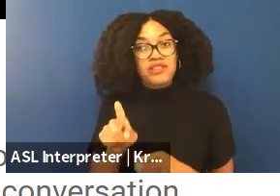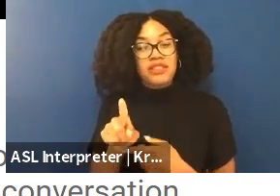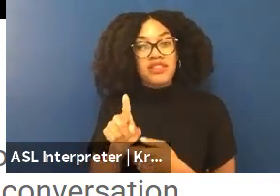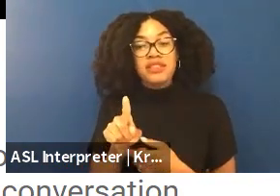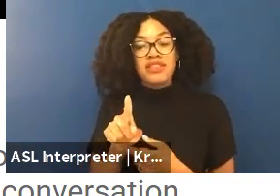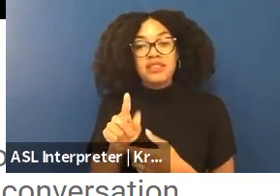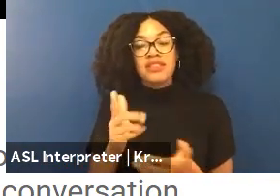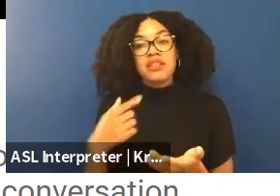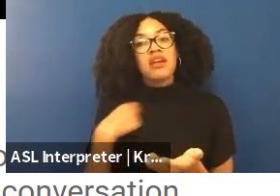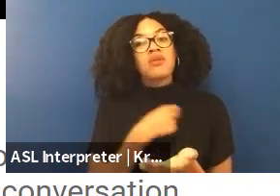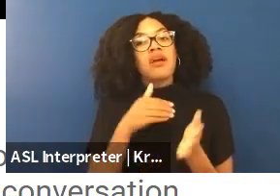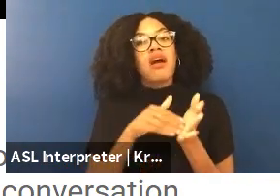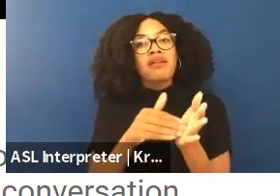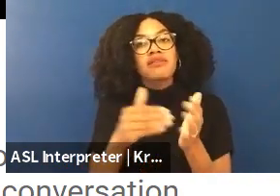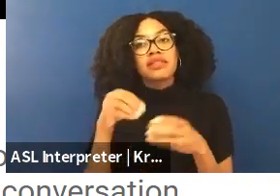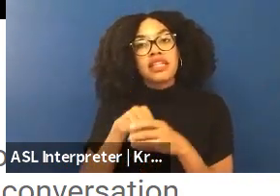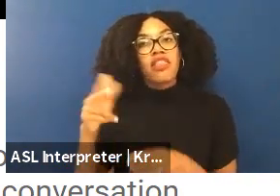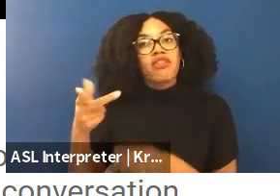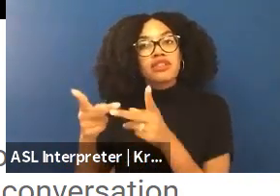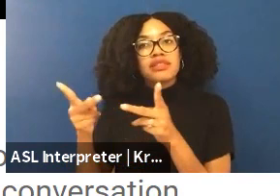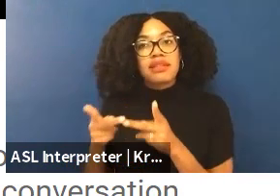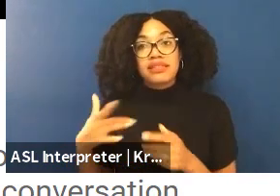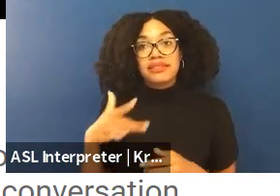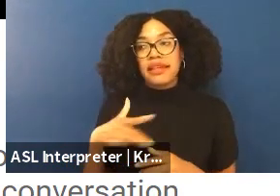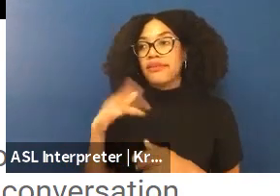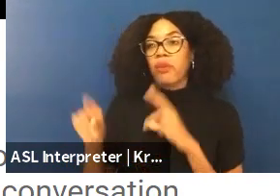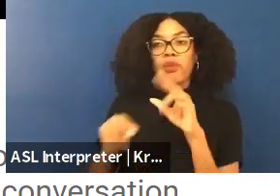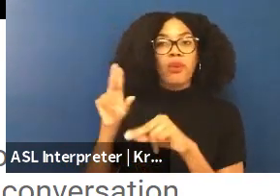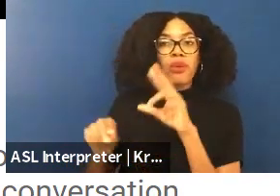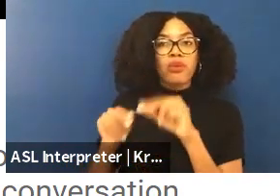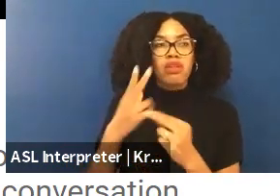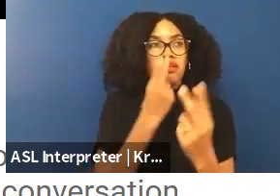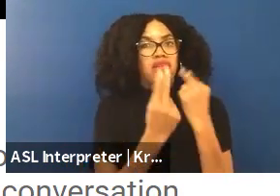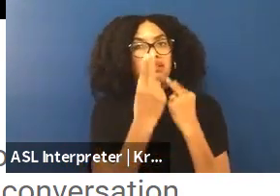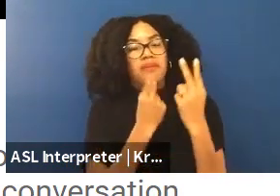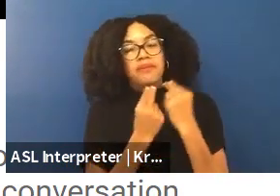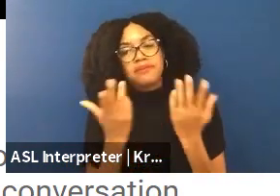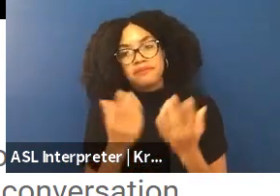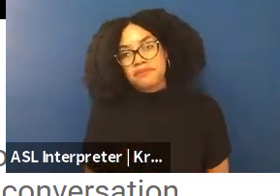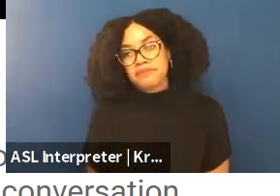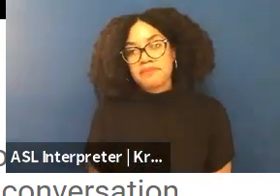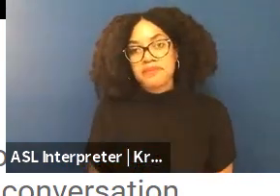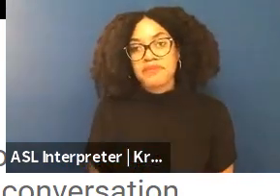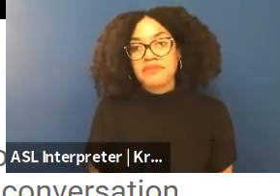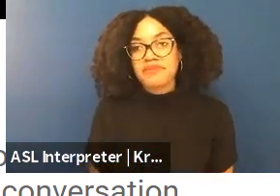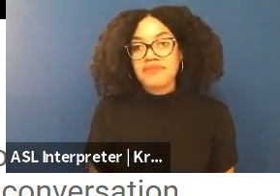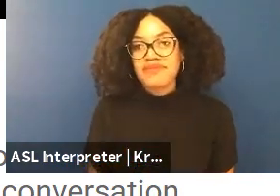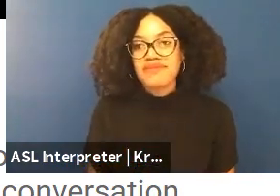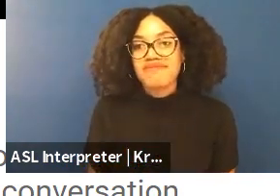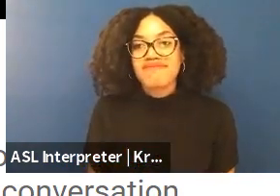often in the third spaces just told "no." [Jamie] Well that's... okay so, Ruth? I'm